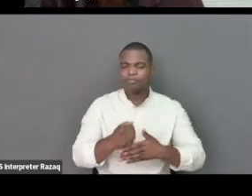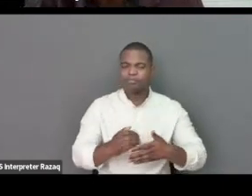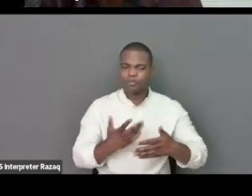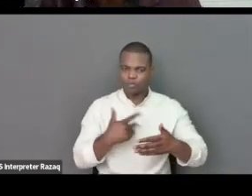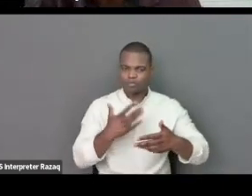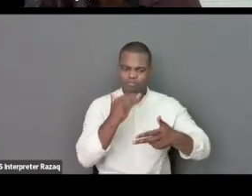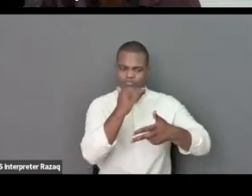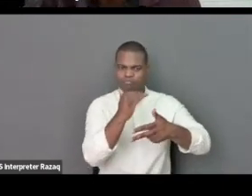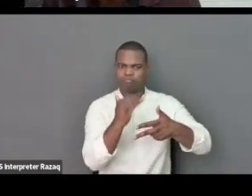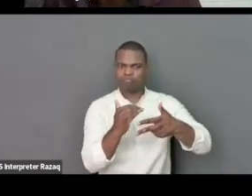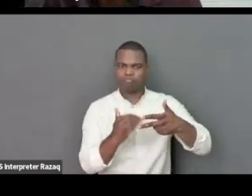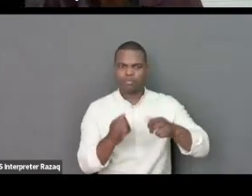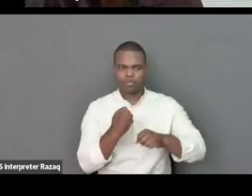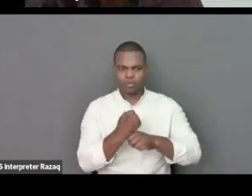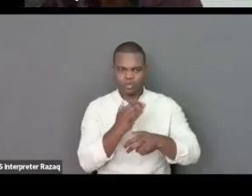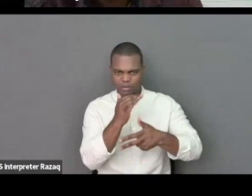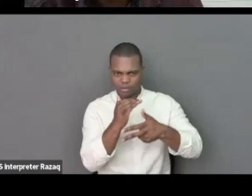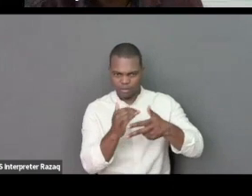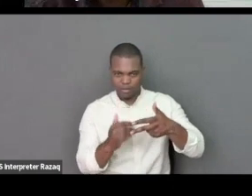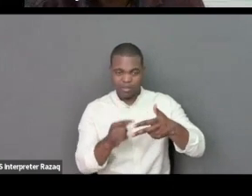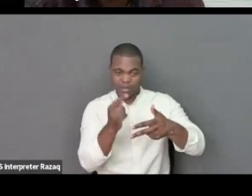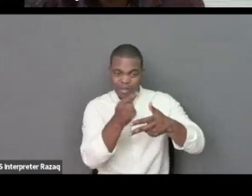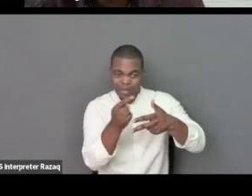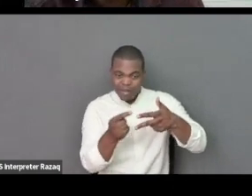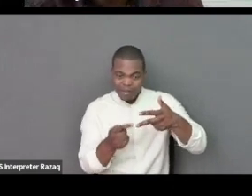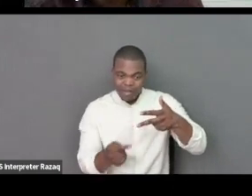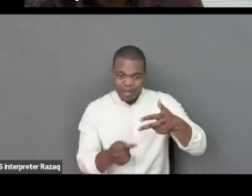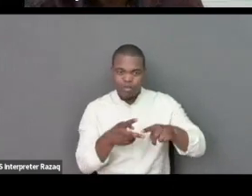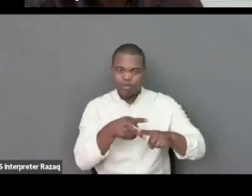tool provided, the monitoring bodies do